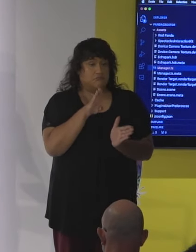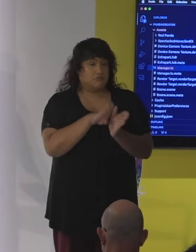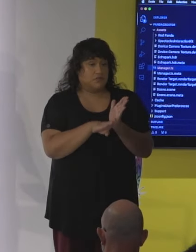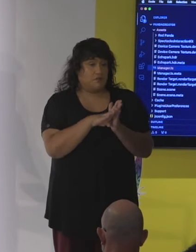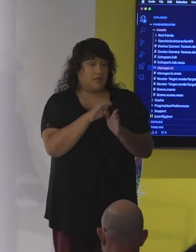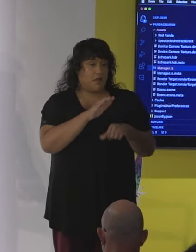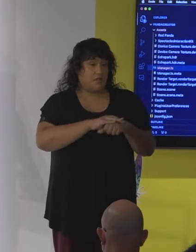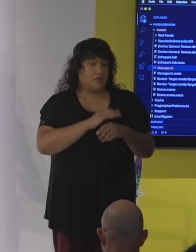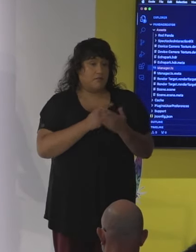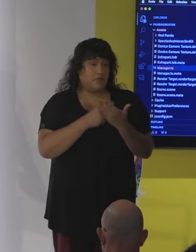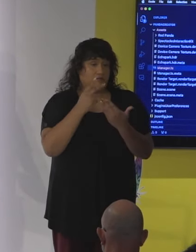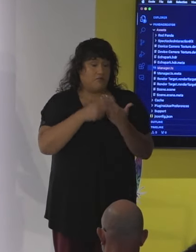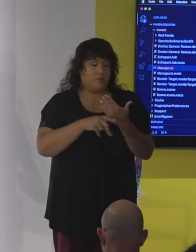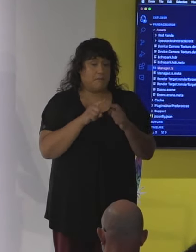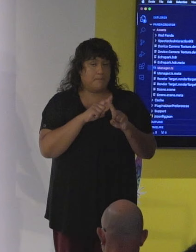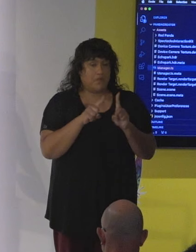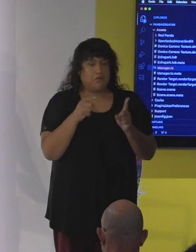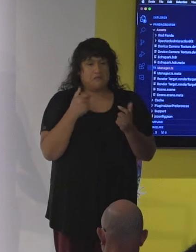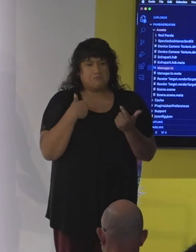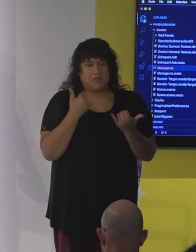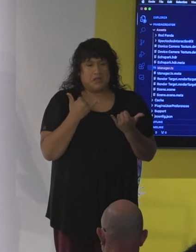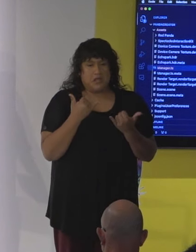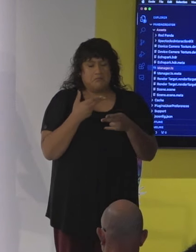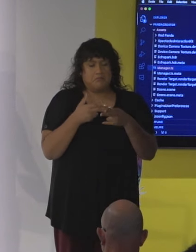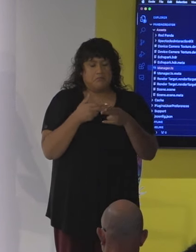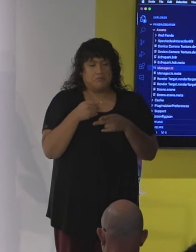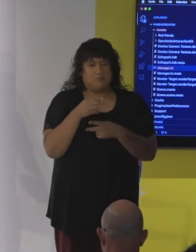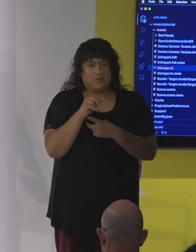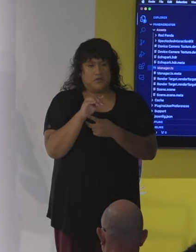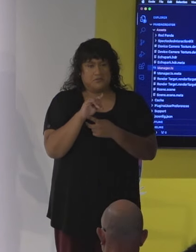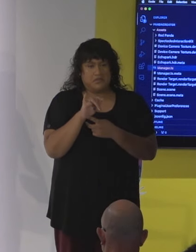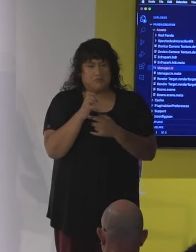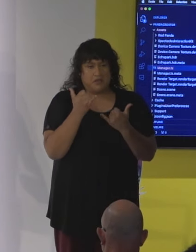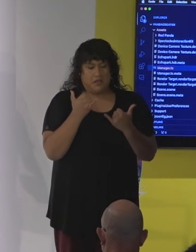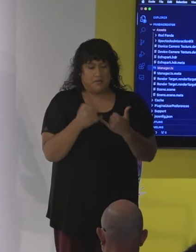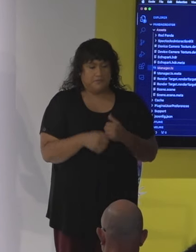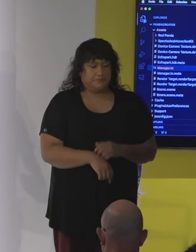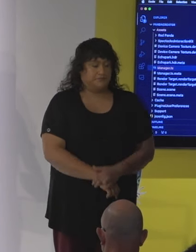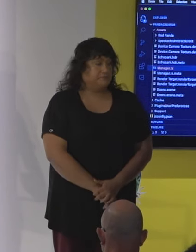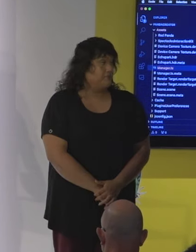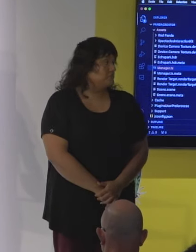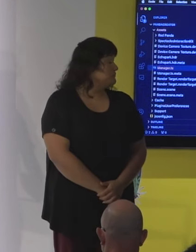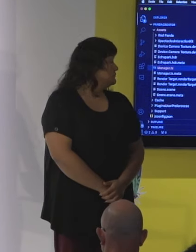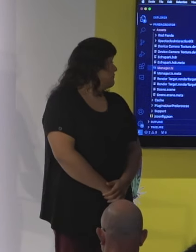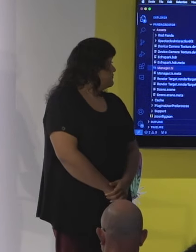but we're just prototyping here. And then, I wanna get the world position.